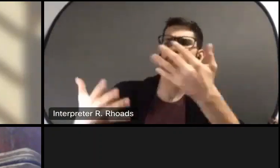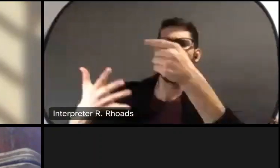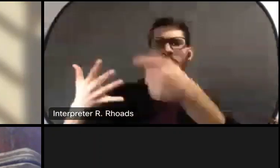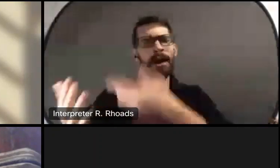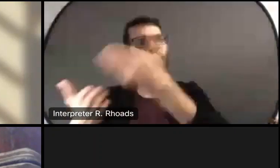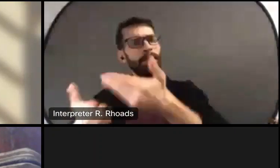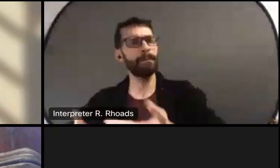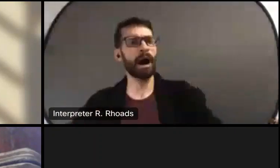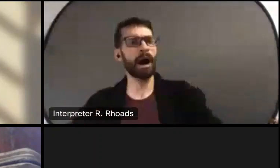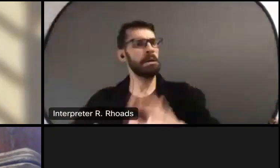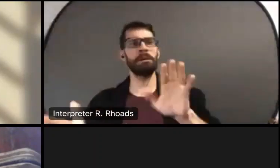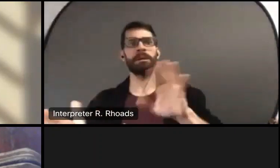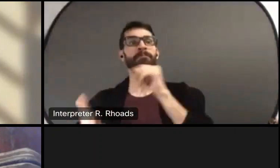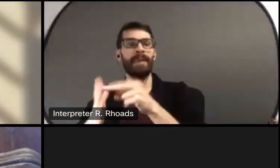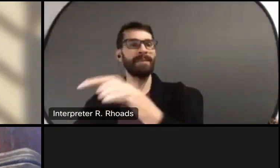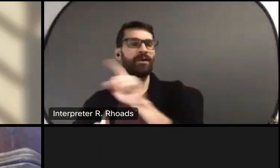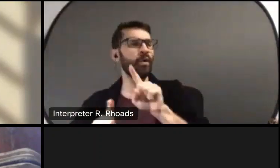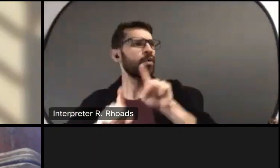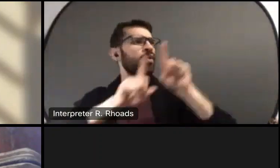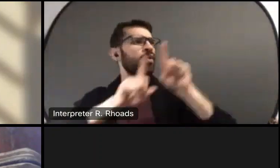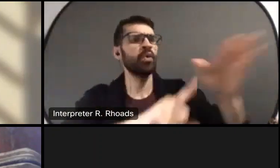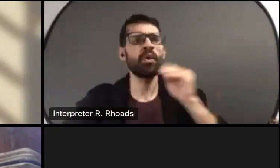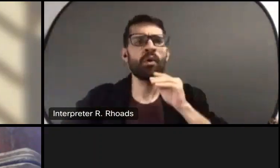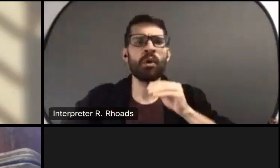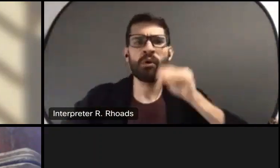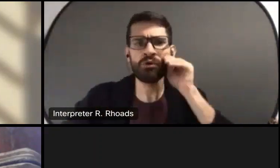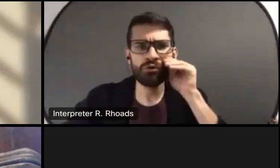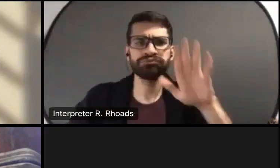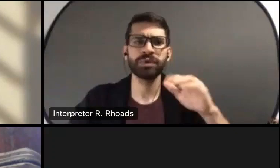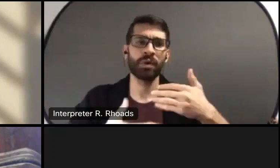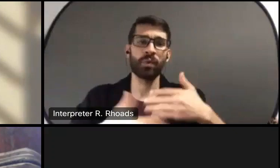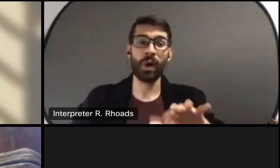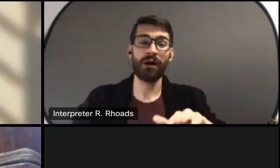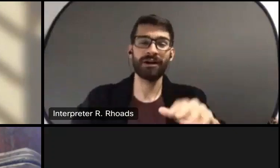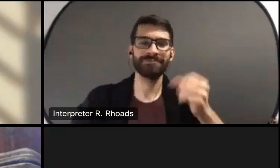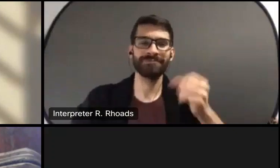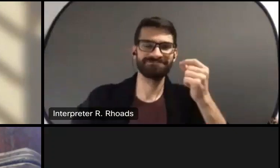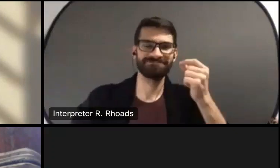home at any particular time of day or night. So it's good to have an office where you can